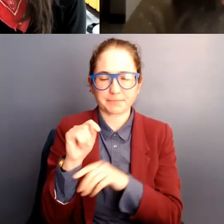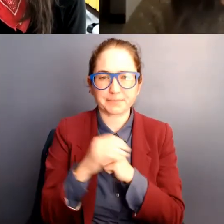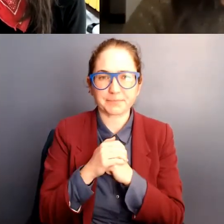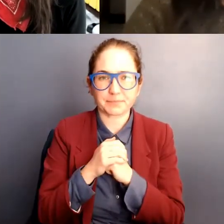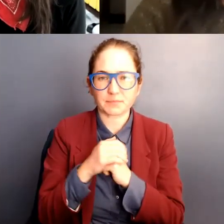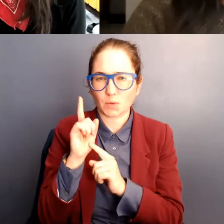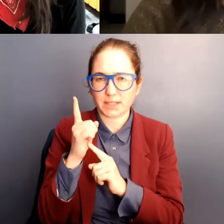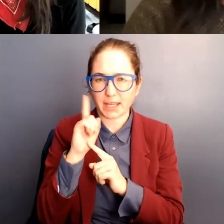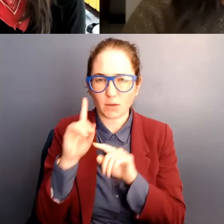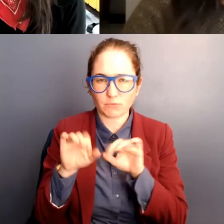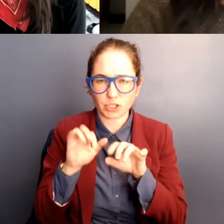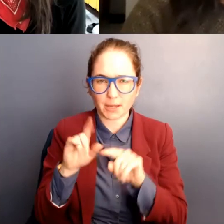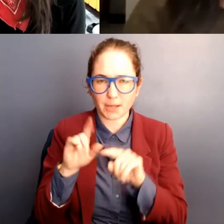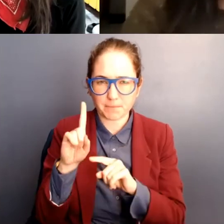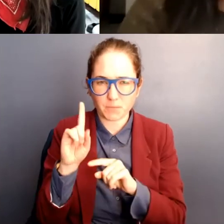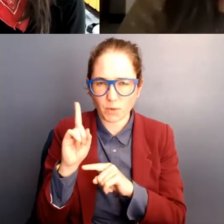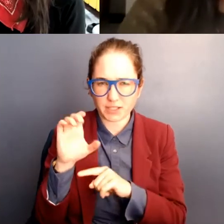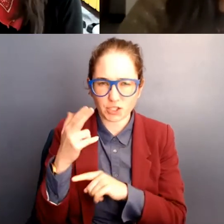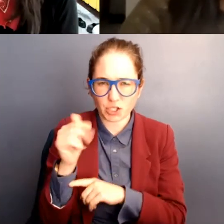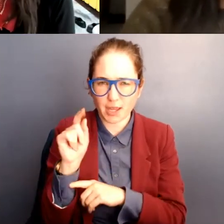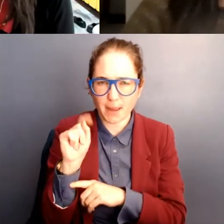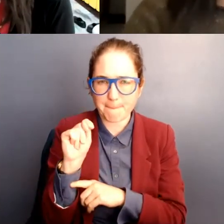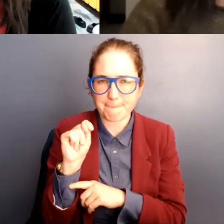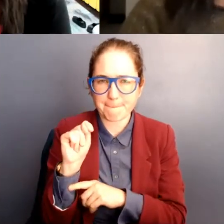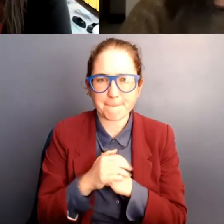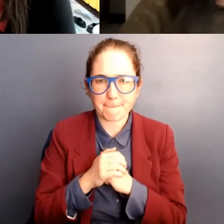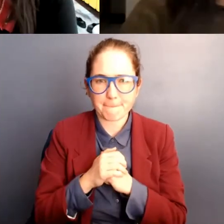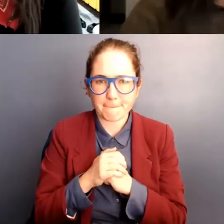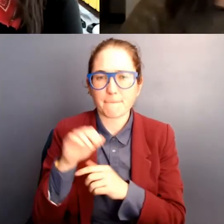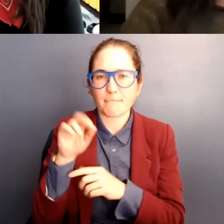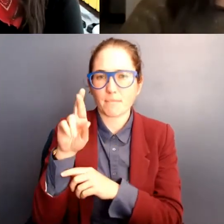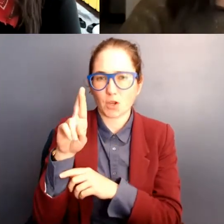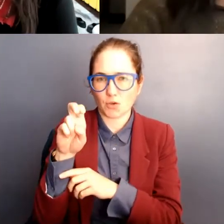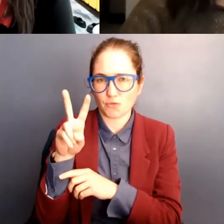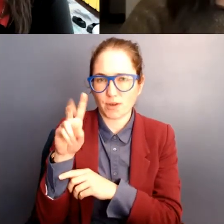And they're great. You know, they have like a two-day